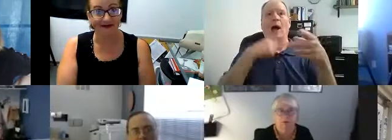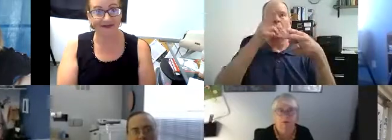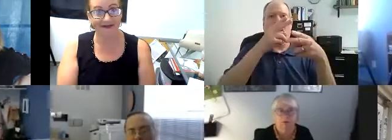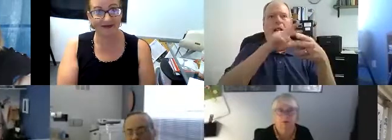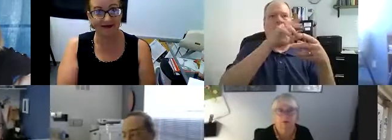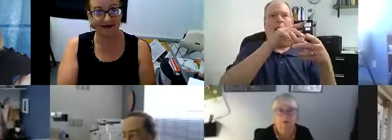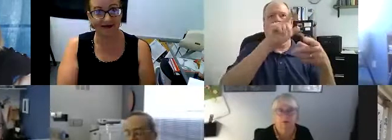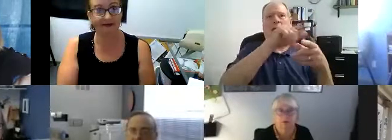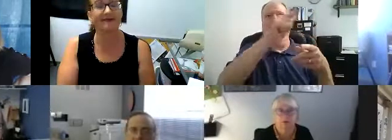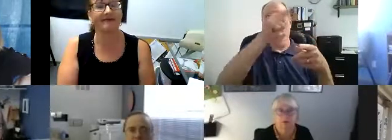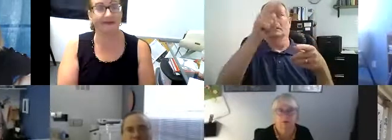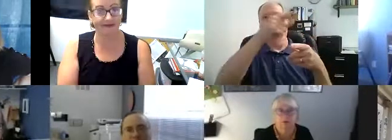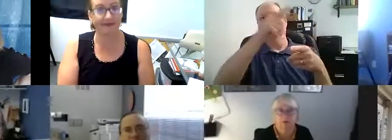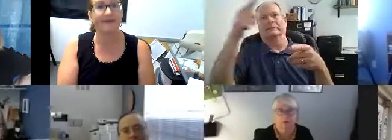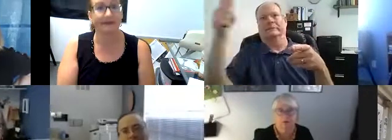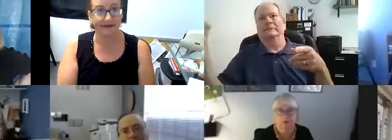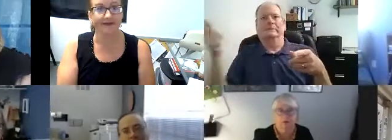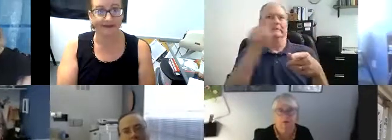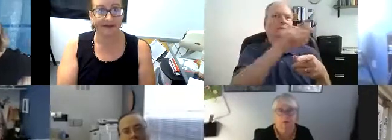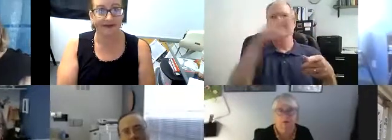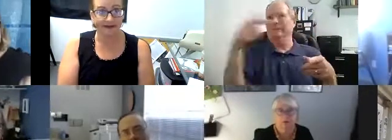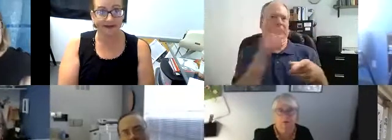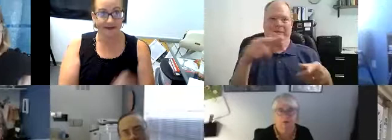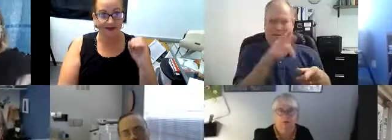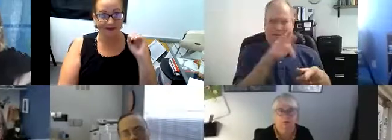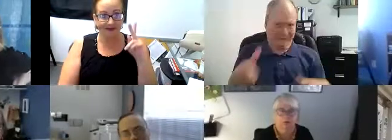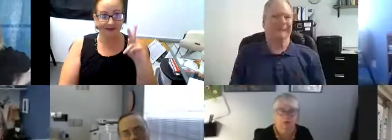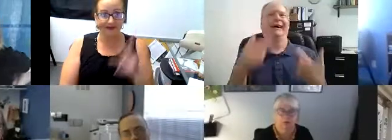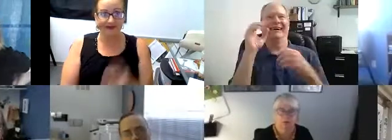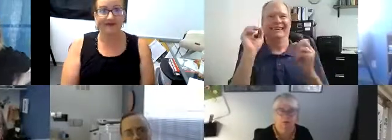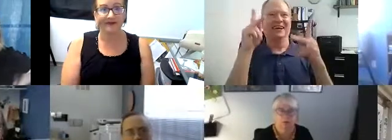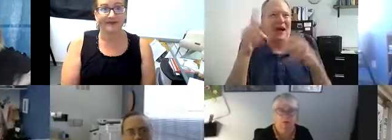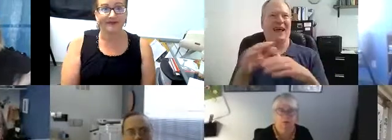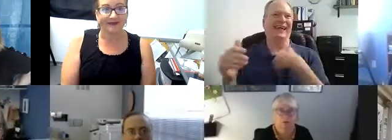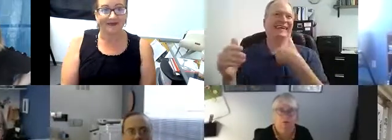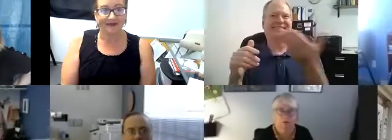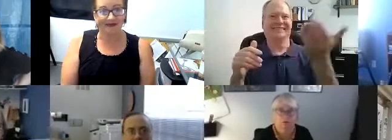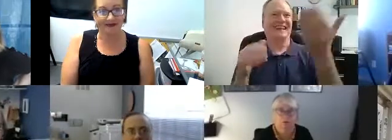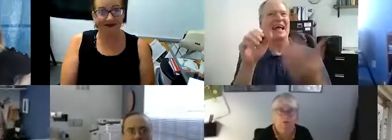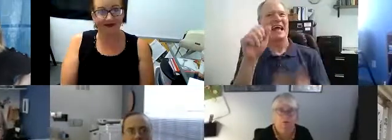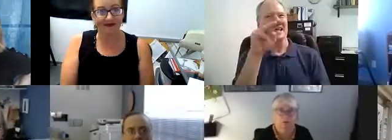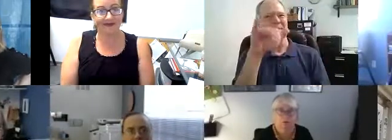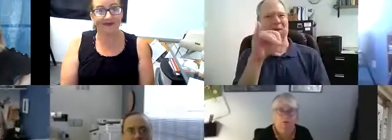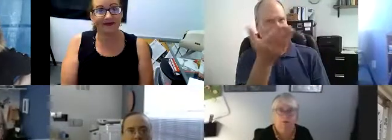and I will take a roll call to the next person--Okay, go ahead, Amy.